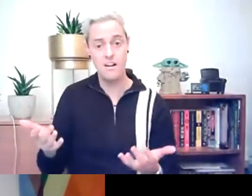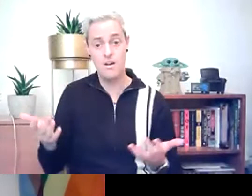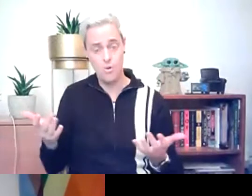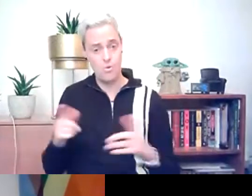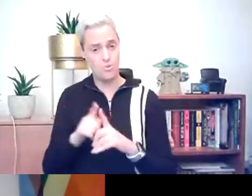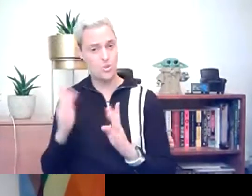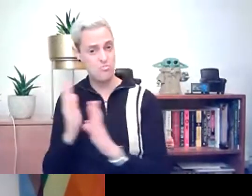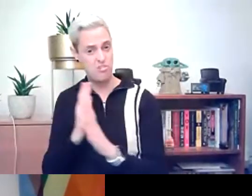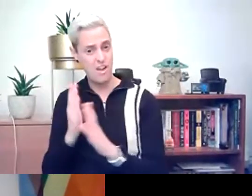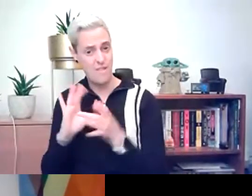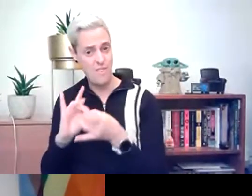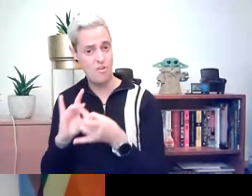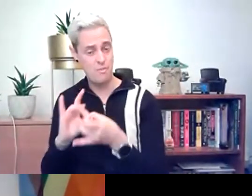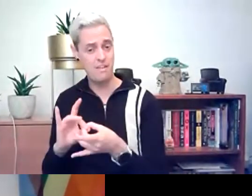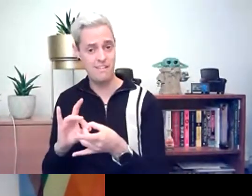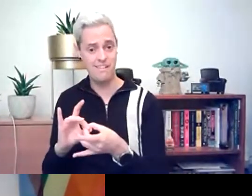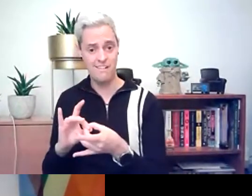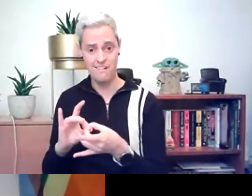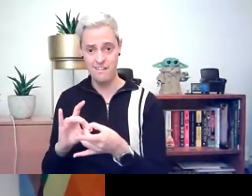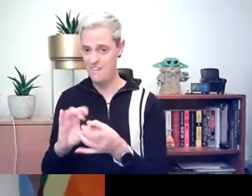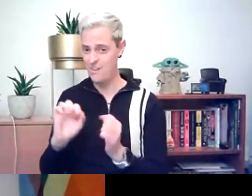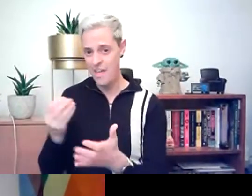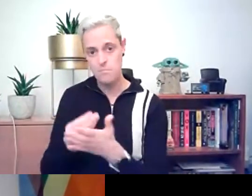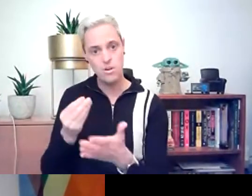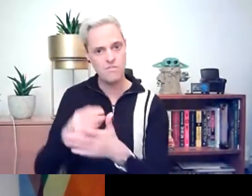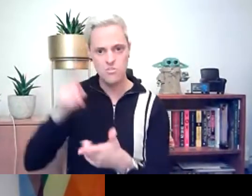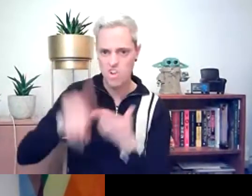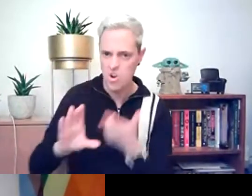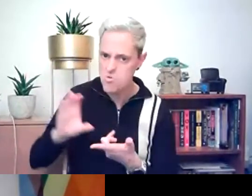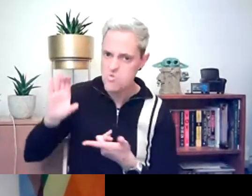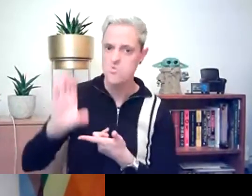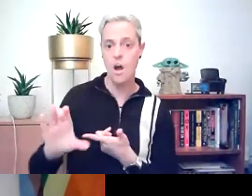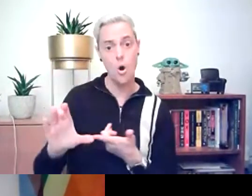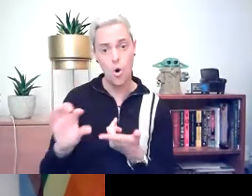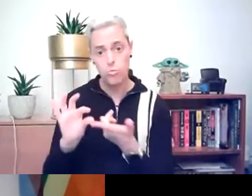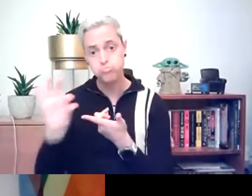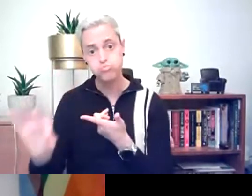will often offer like a sliding scale. And so yeah, and there's sometimes where you can